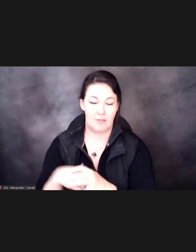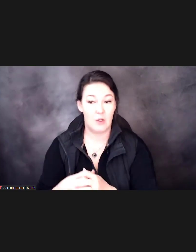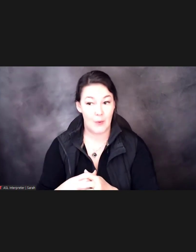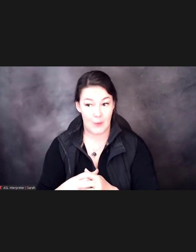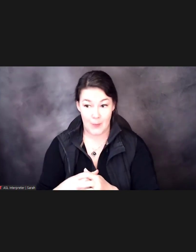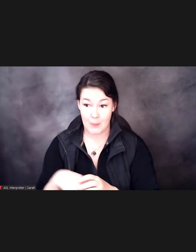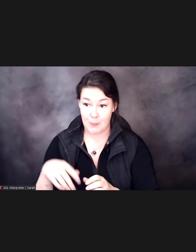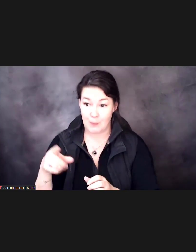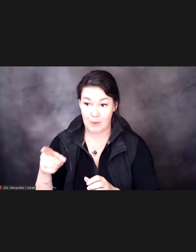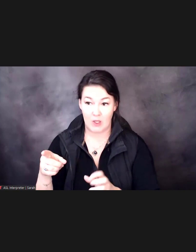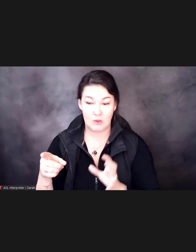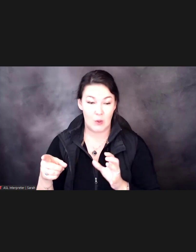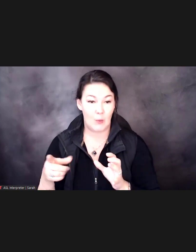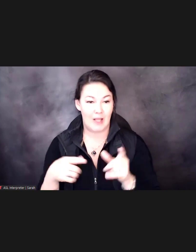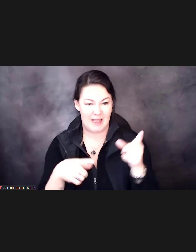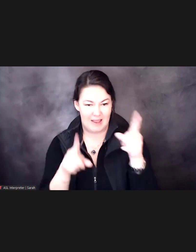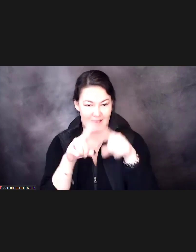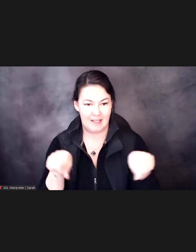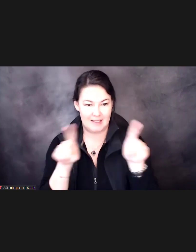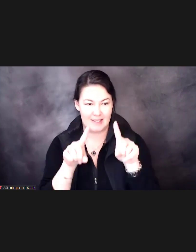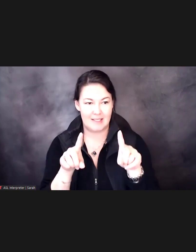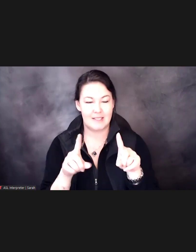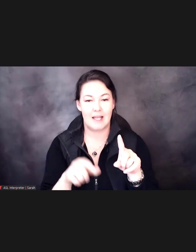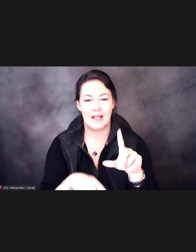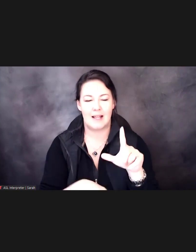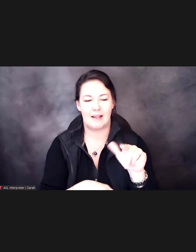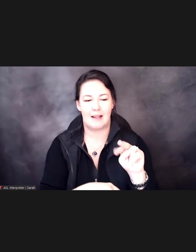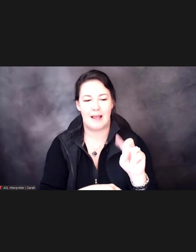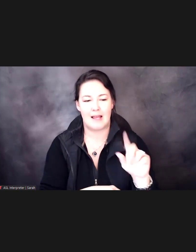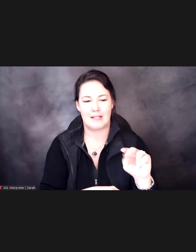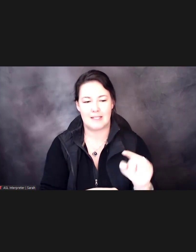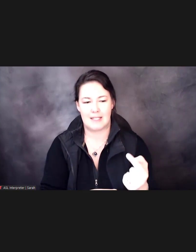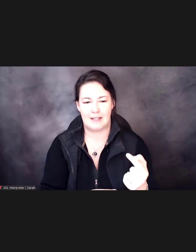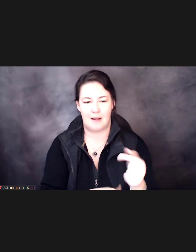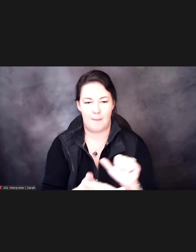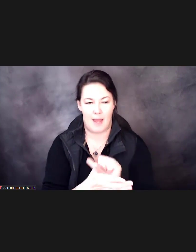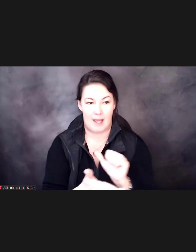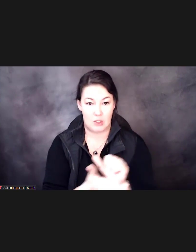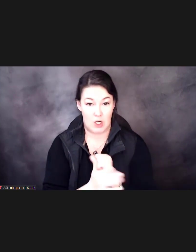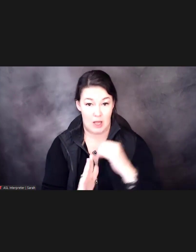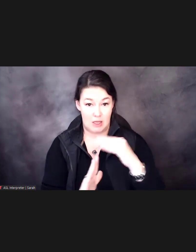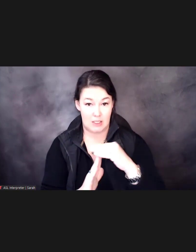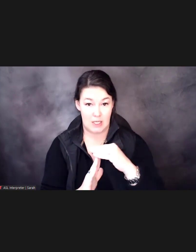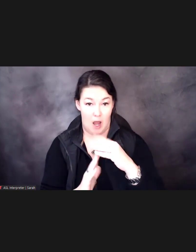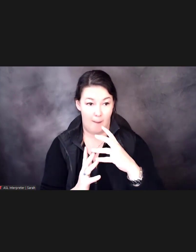So, this is our website, our landing page.